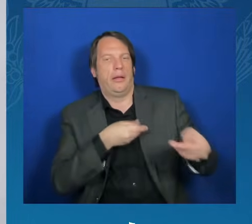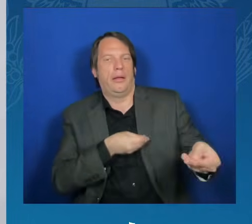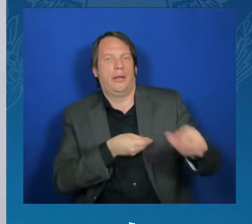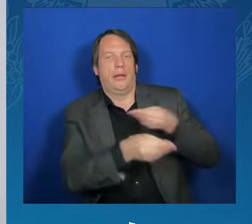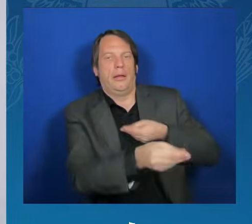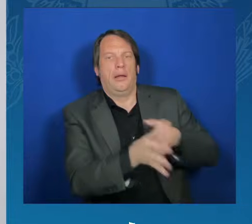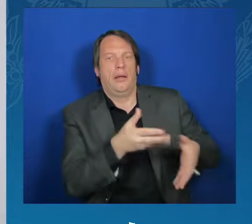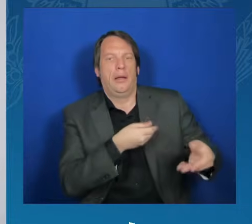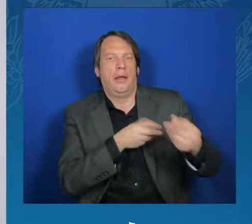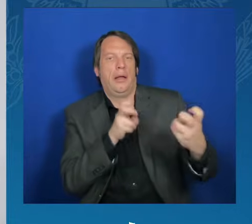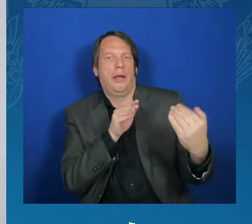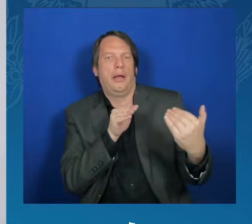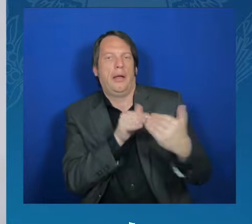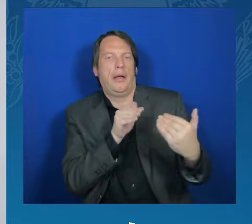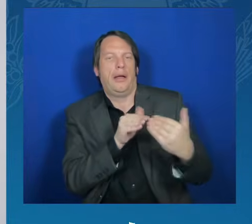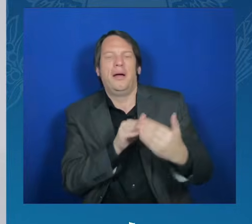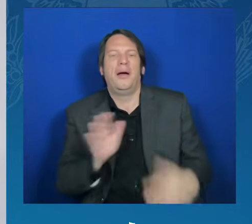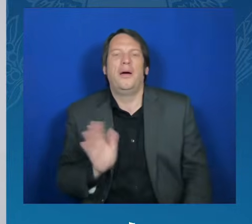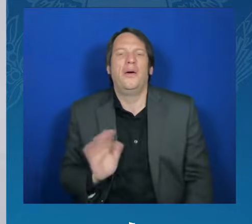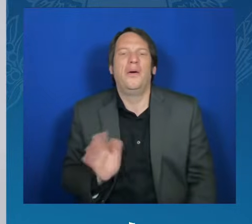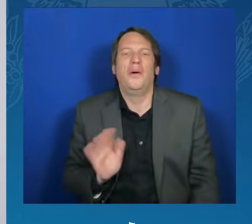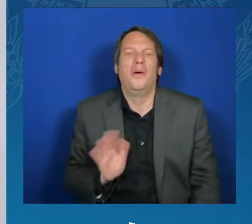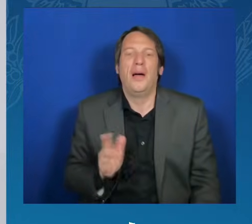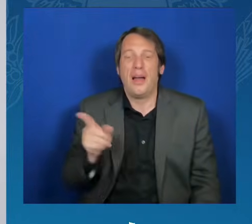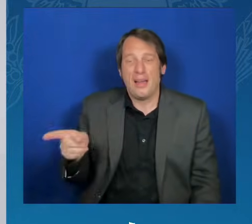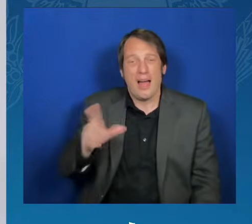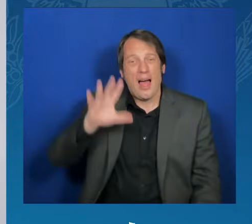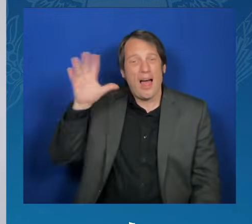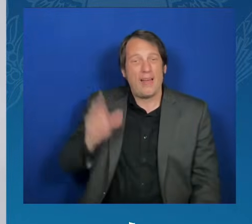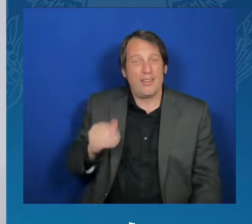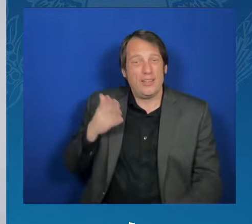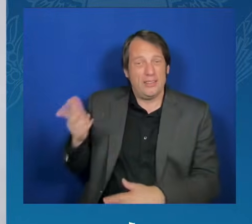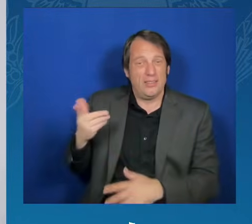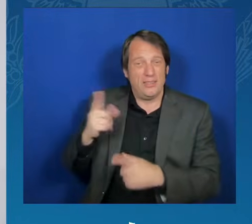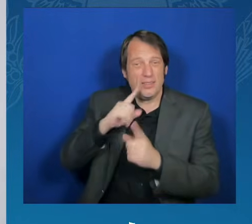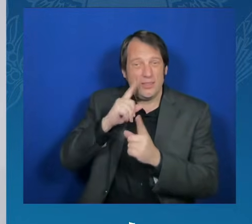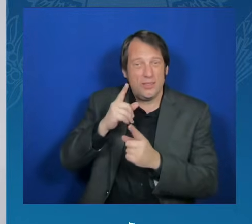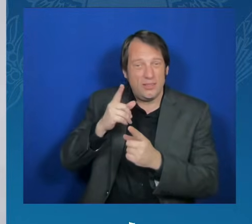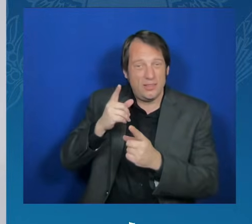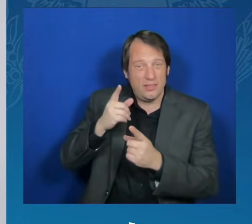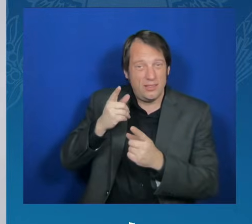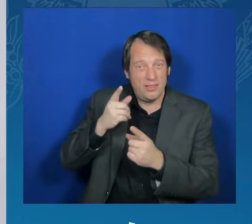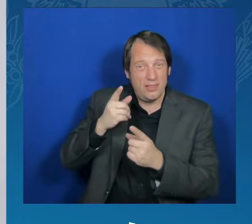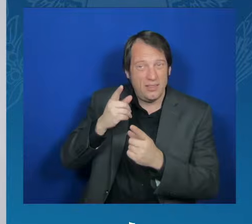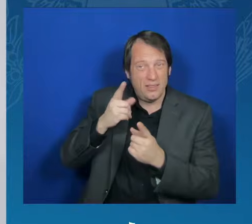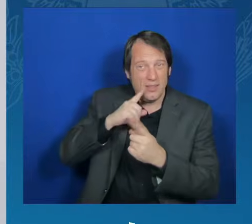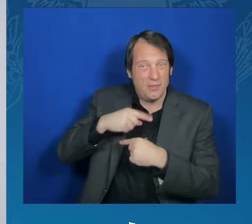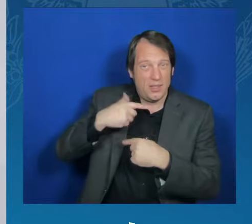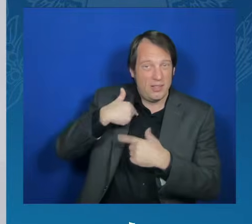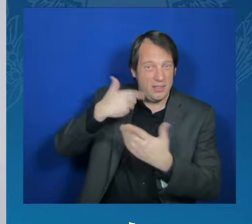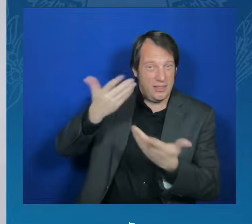"No, we are here because of the Afri- -- the people on the Af- -- continent of Africa and what the partnership will mean."